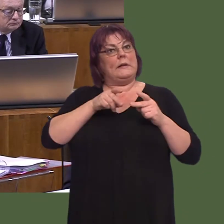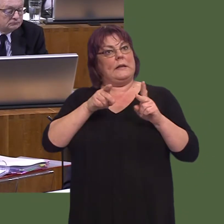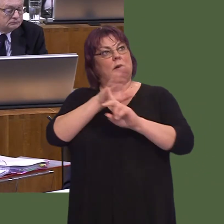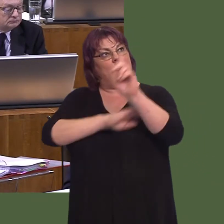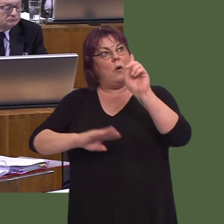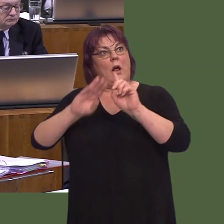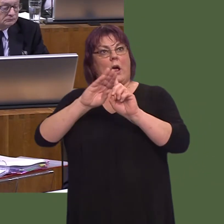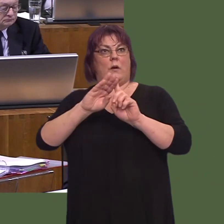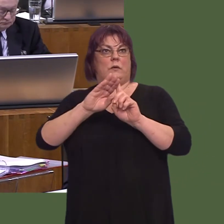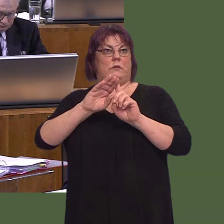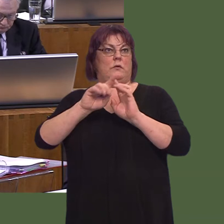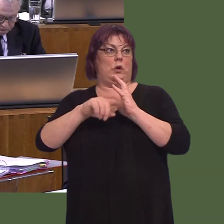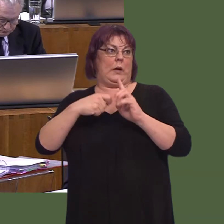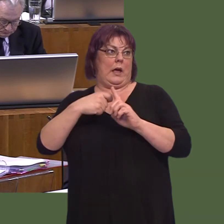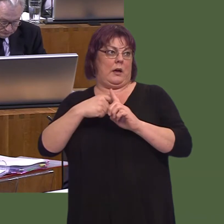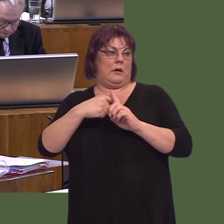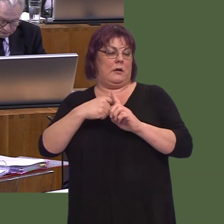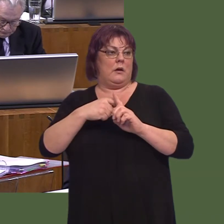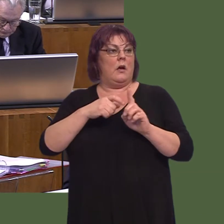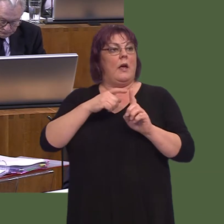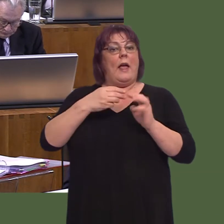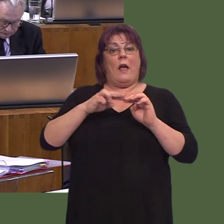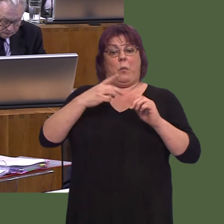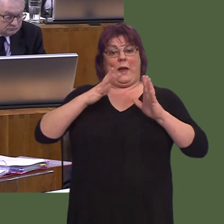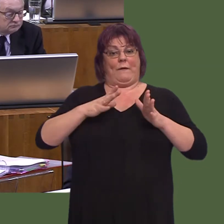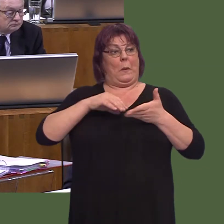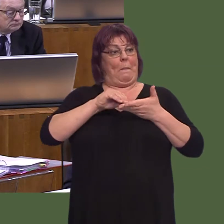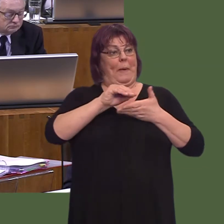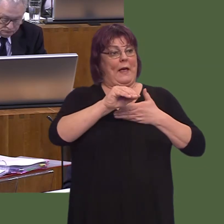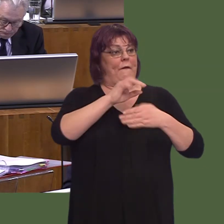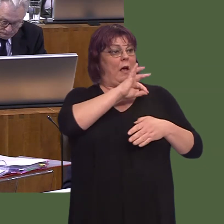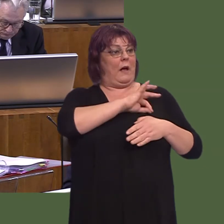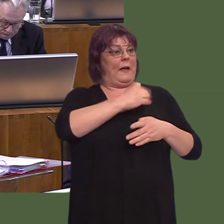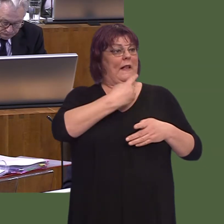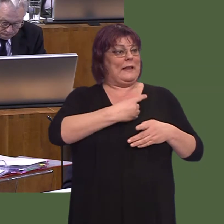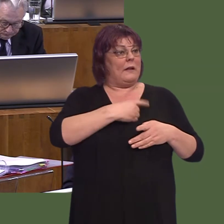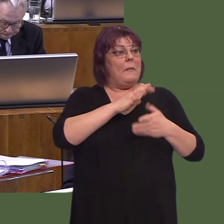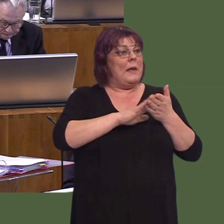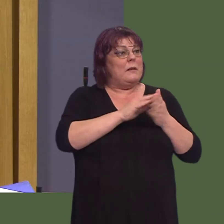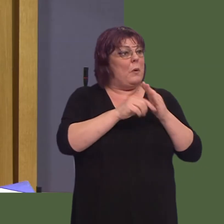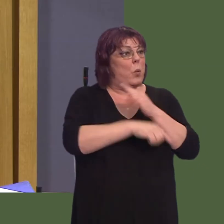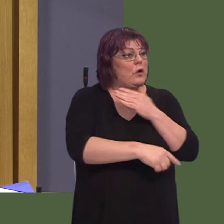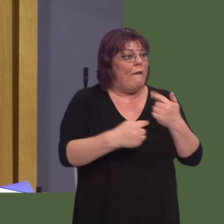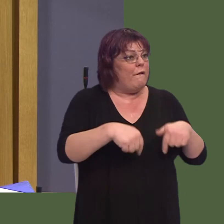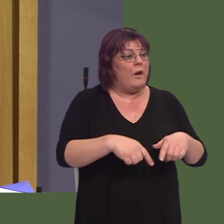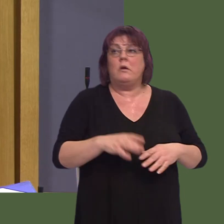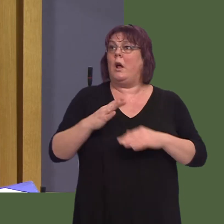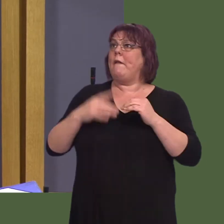Because weíre net beneficiaries. At the end of the day, if we end up in the situation where we have to finance our own welfare system, we will be worse off in terms of the money thatís available. Bethan Jenkins AM: I didnít say that though.